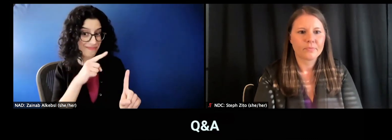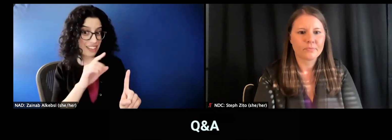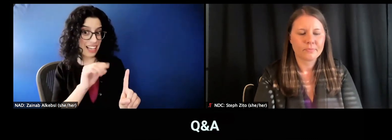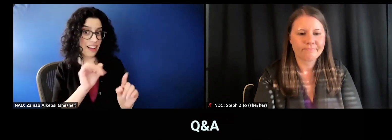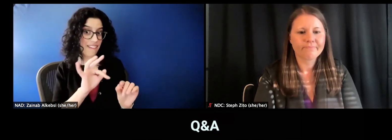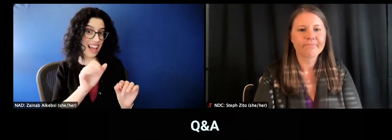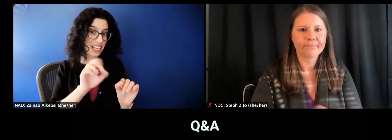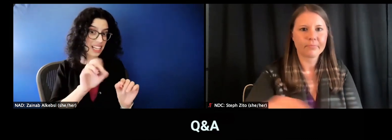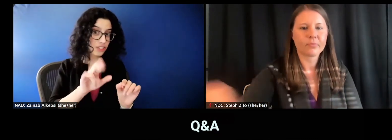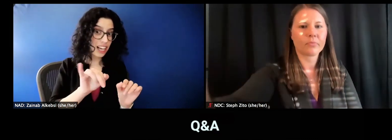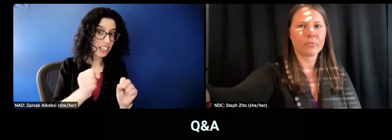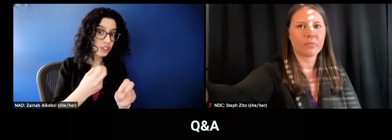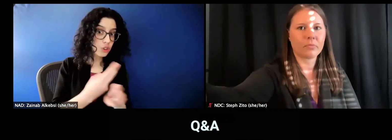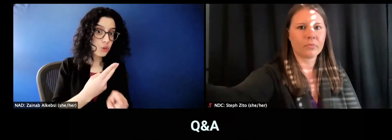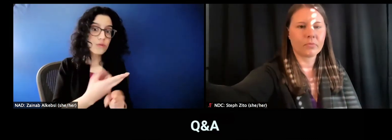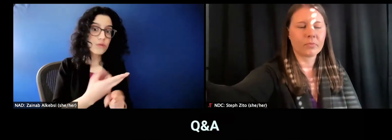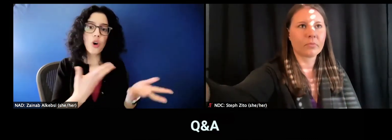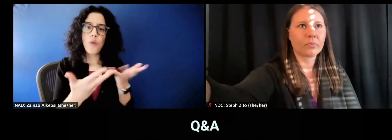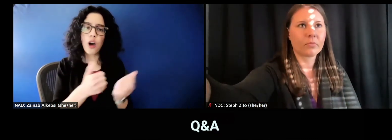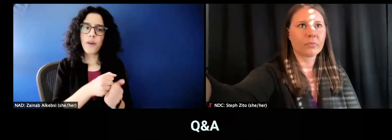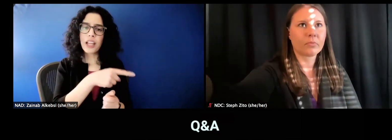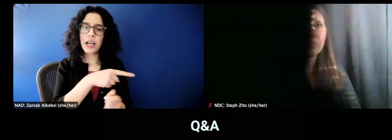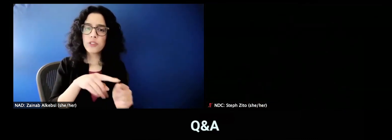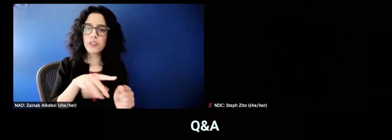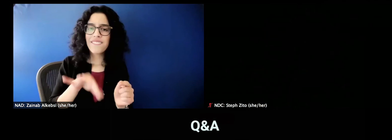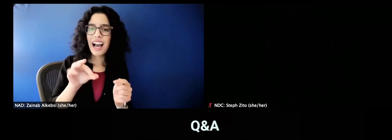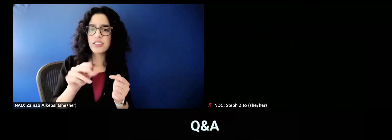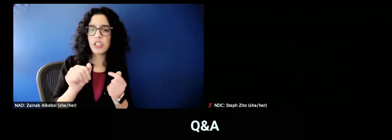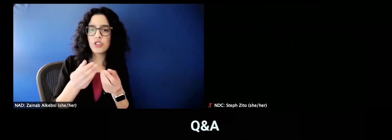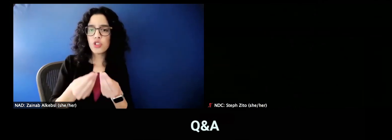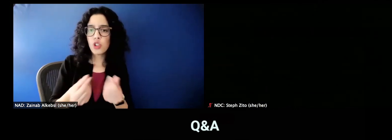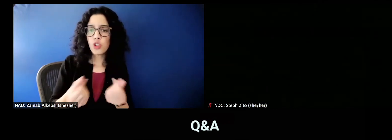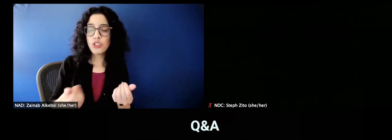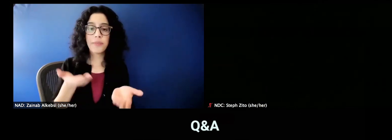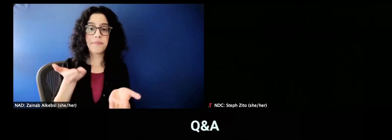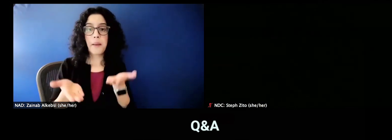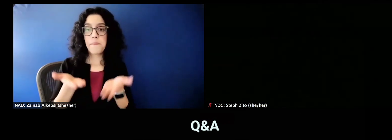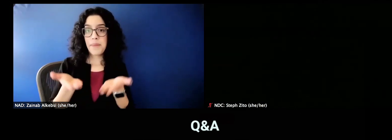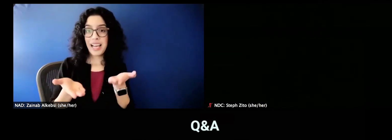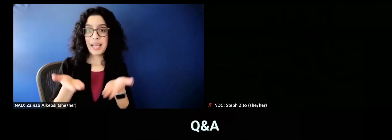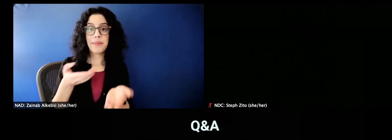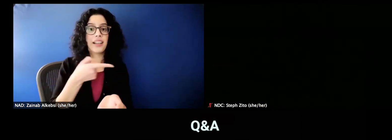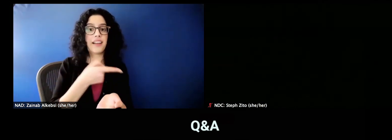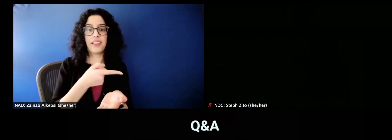situation. They might have another solution in mind,